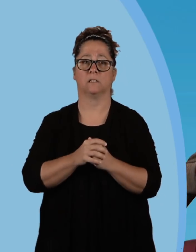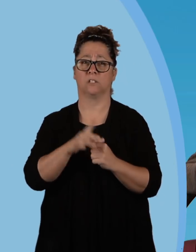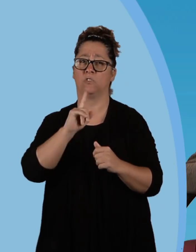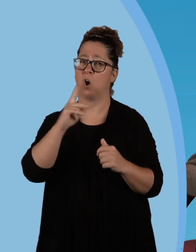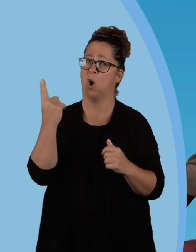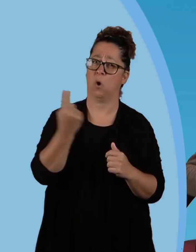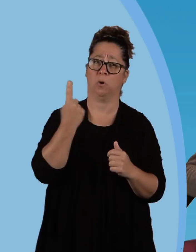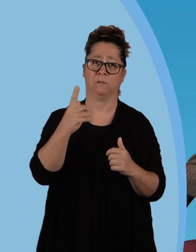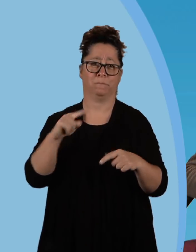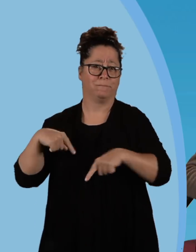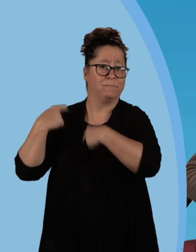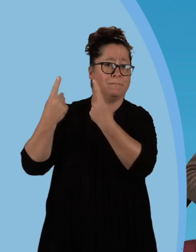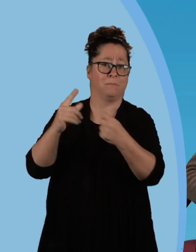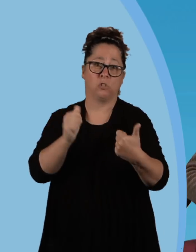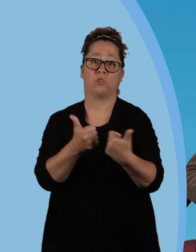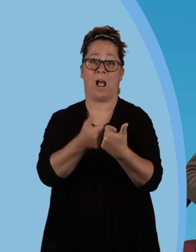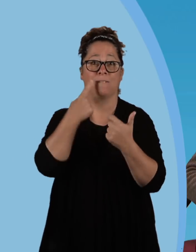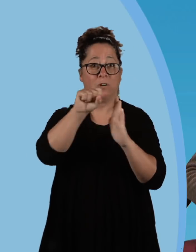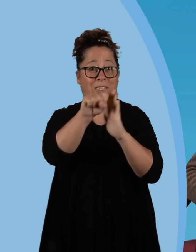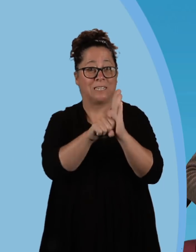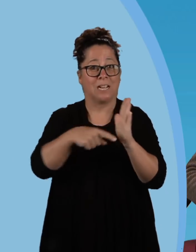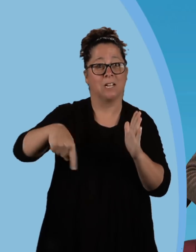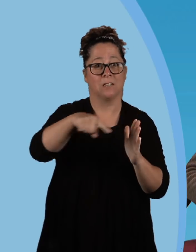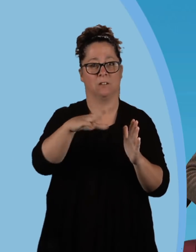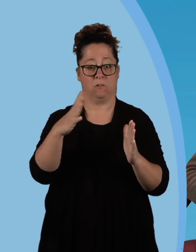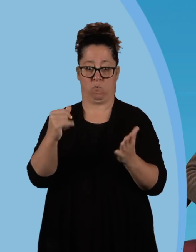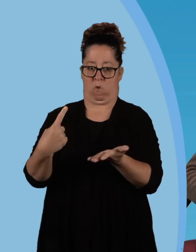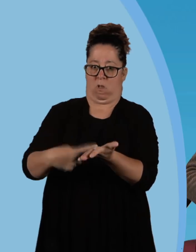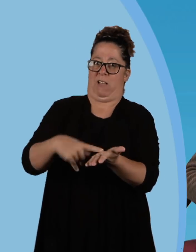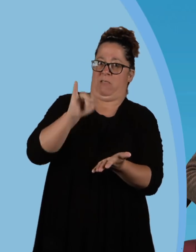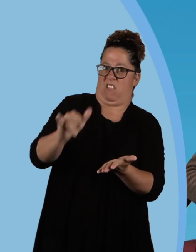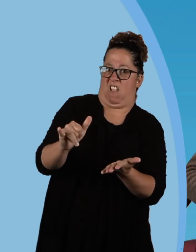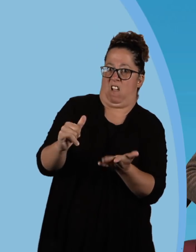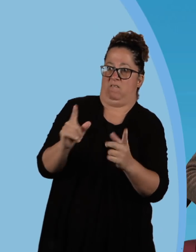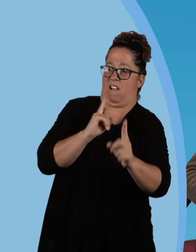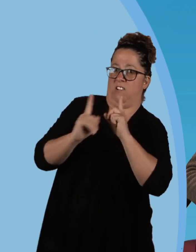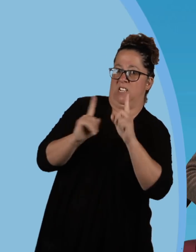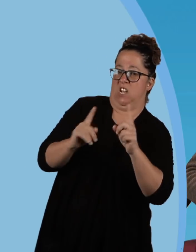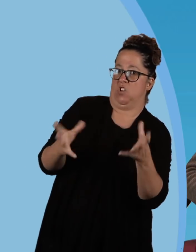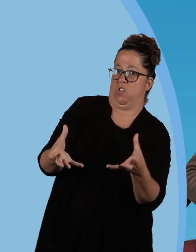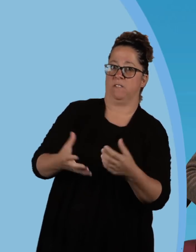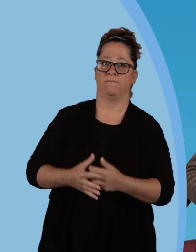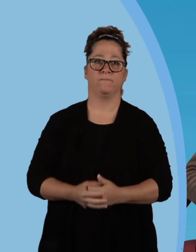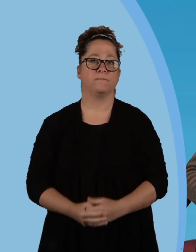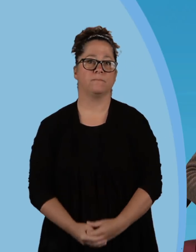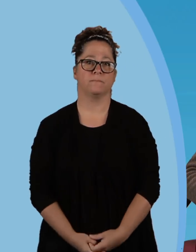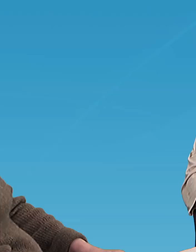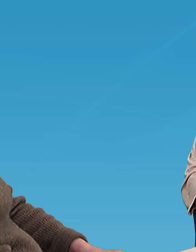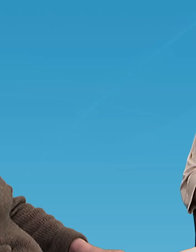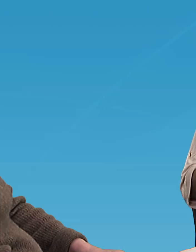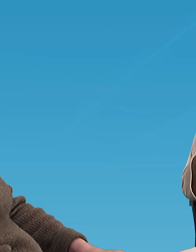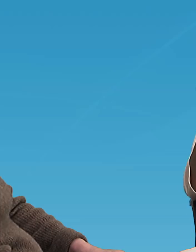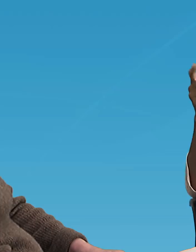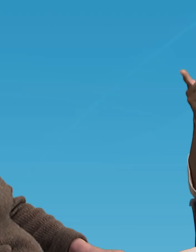but don't wipe out their workforce. It's always been a challenge for states when they reach that conversation.